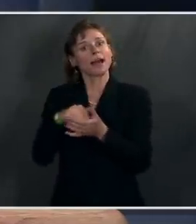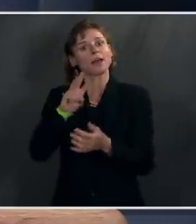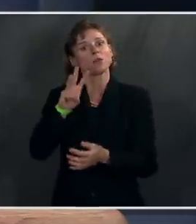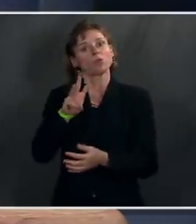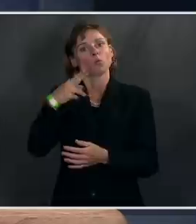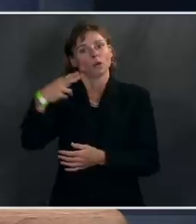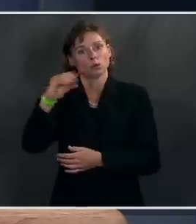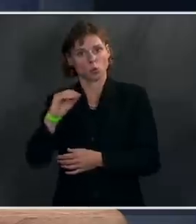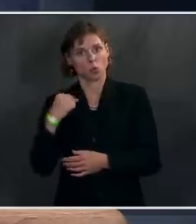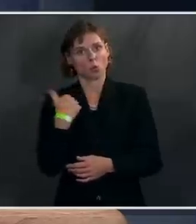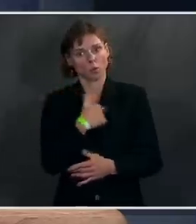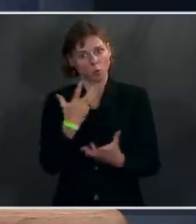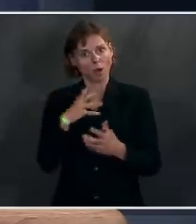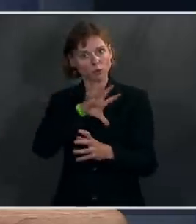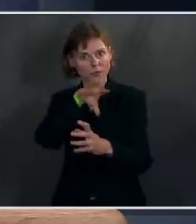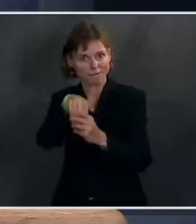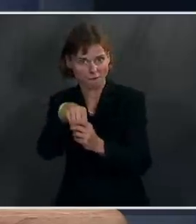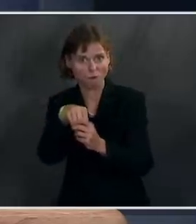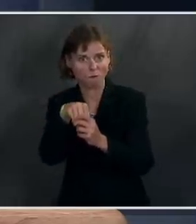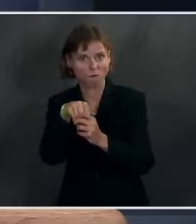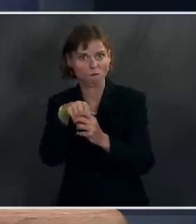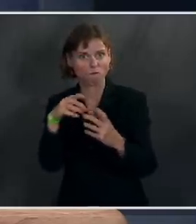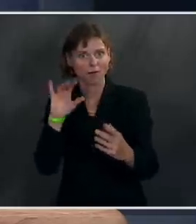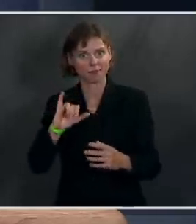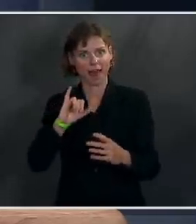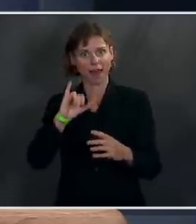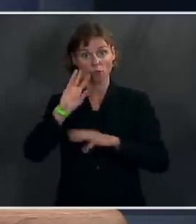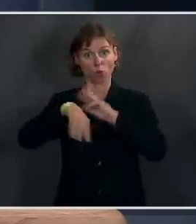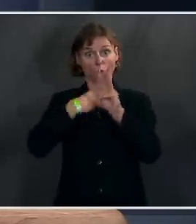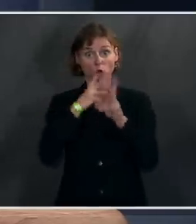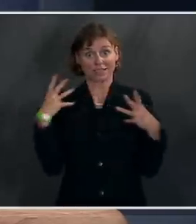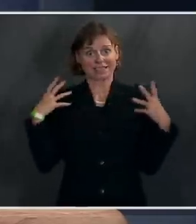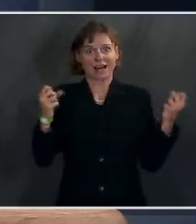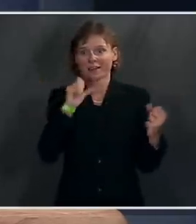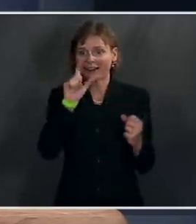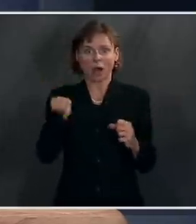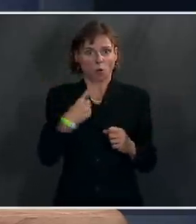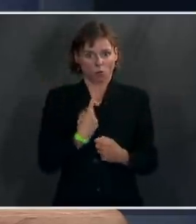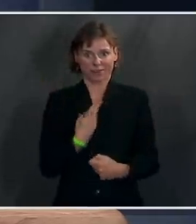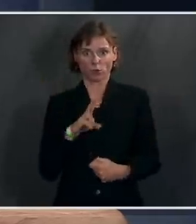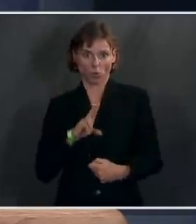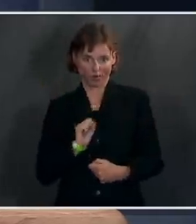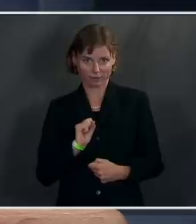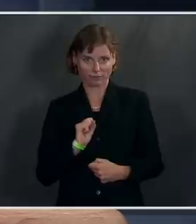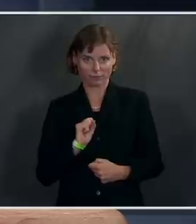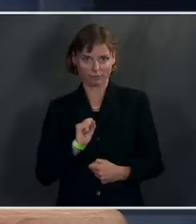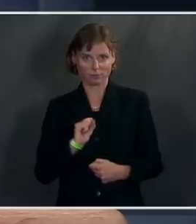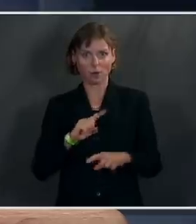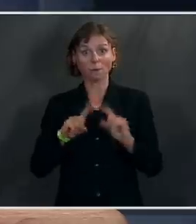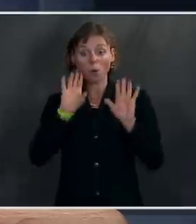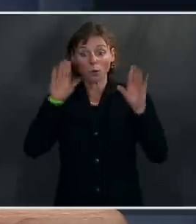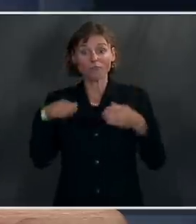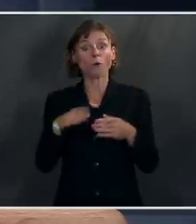It's important that our global community is healthy, not just our community in the United States, but we're going to focus first on ensuring the American people